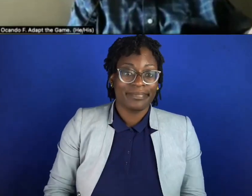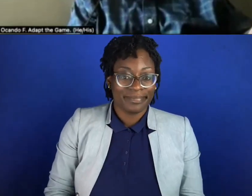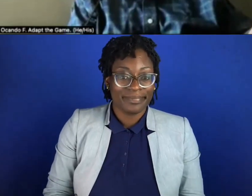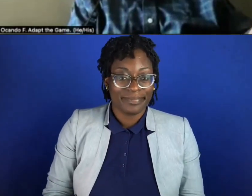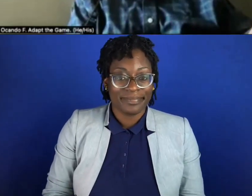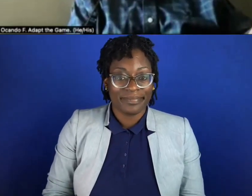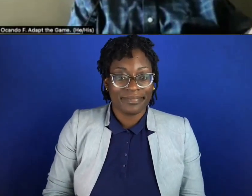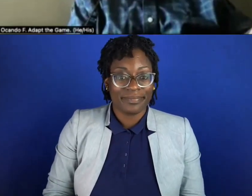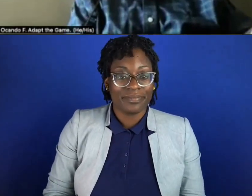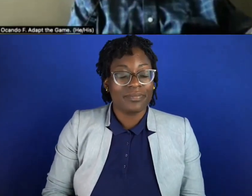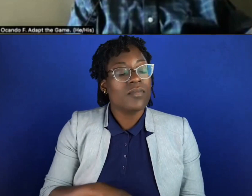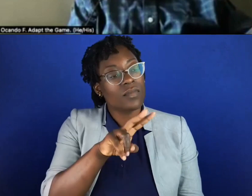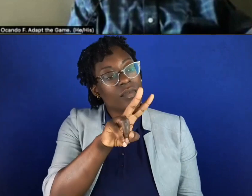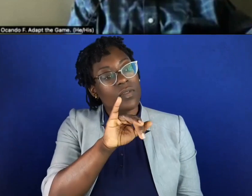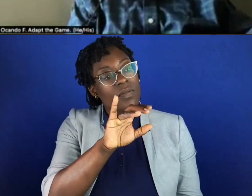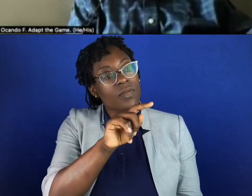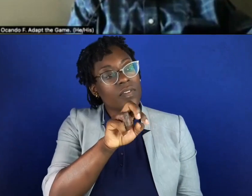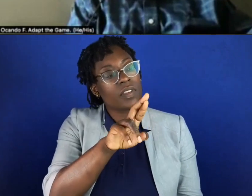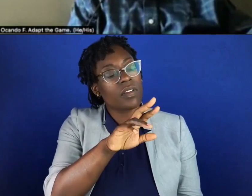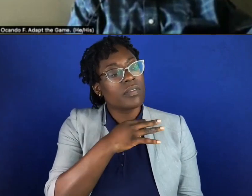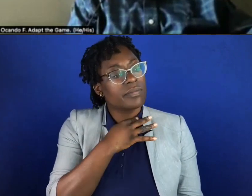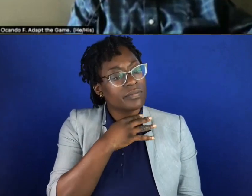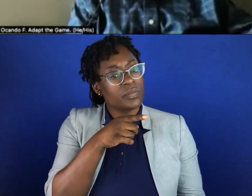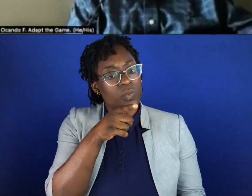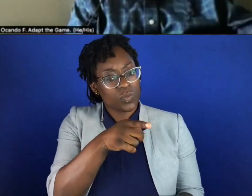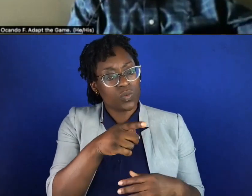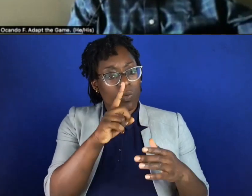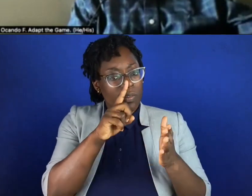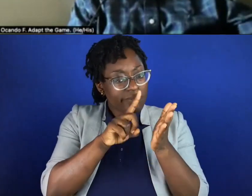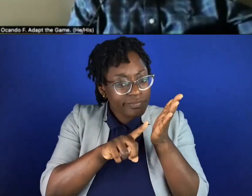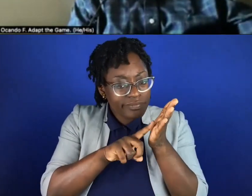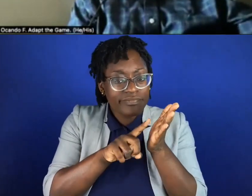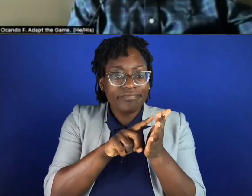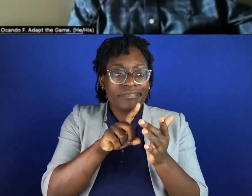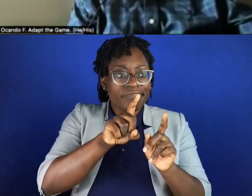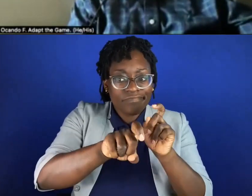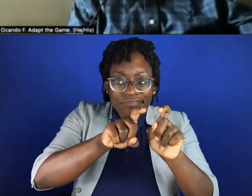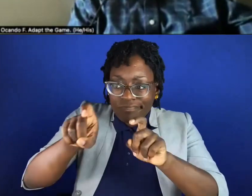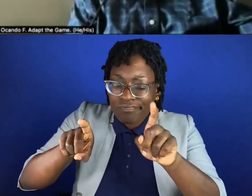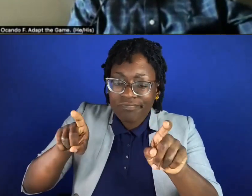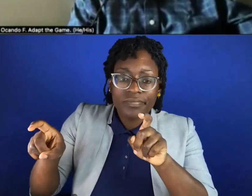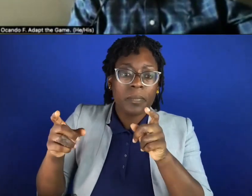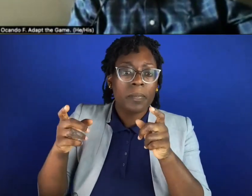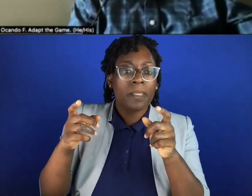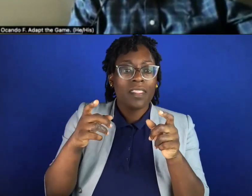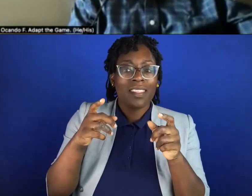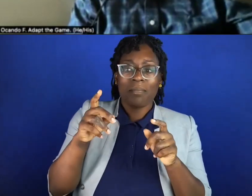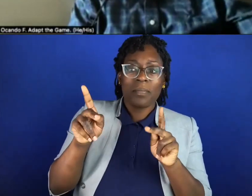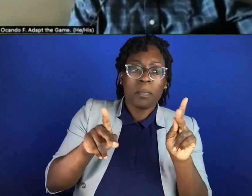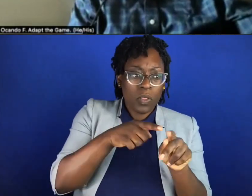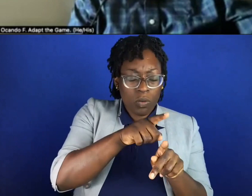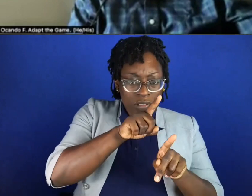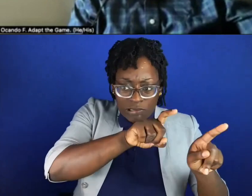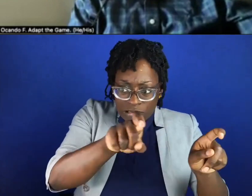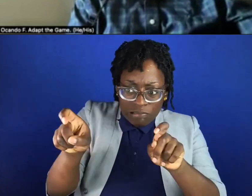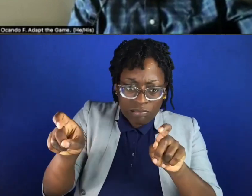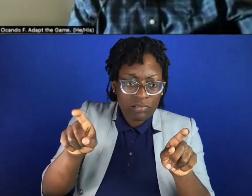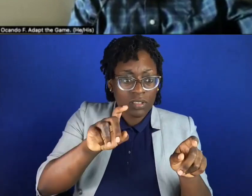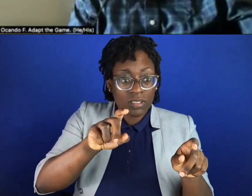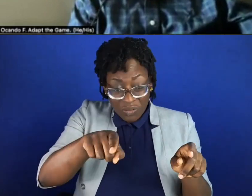Victor, when you were doing your research and asking people if this was a need what